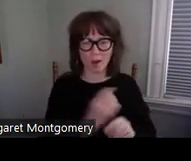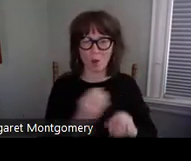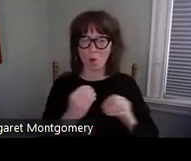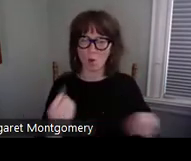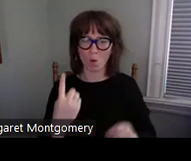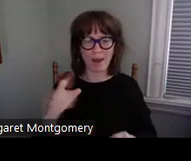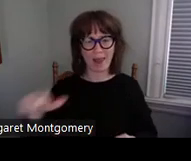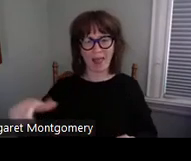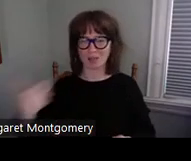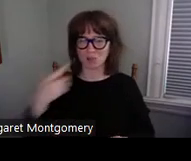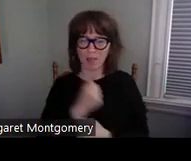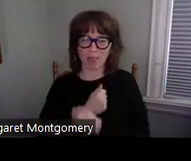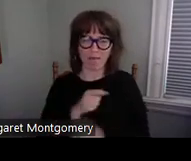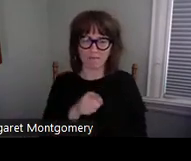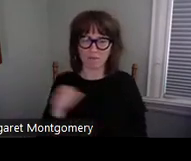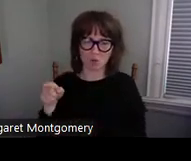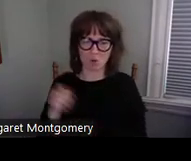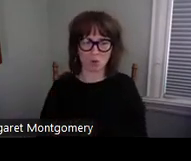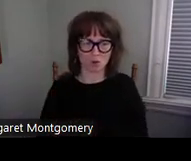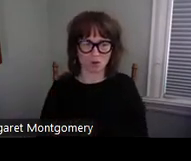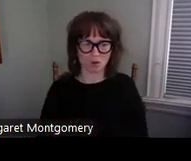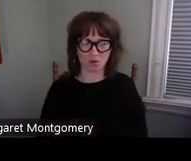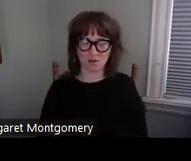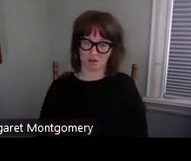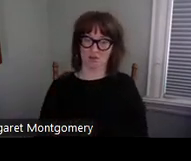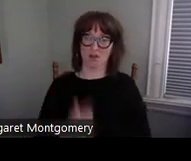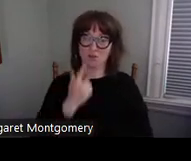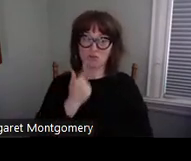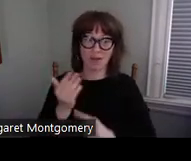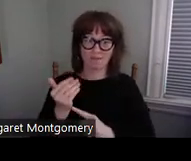12:42:36 They're never warranted and someone's use of them is a red flag.